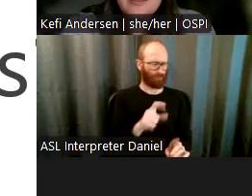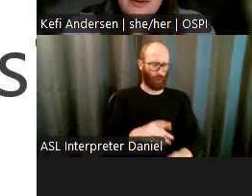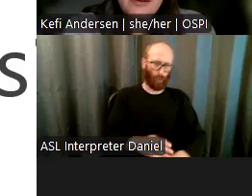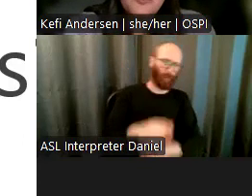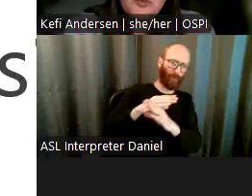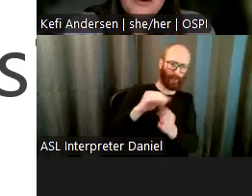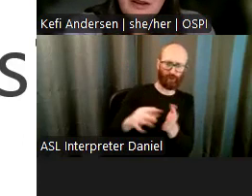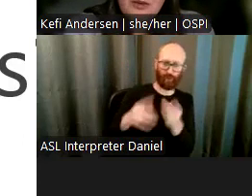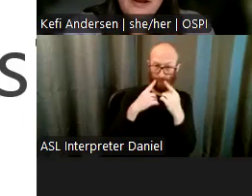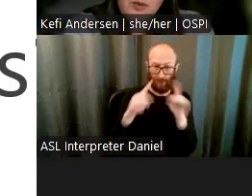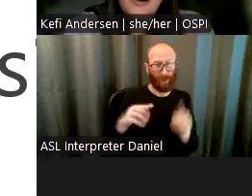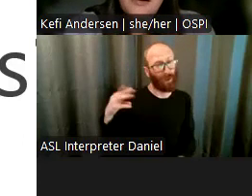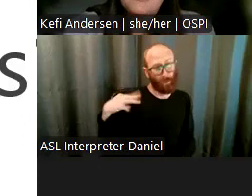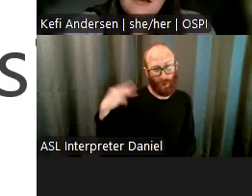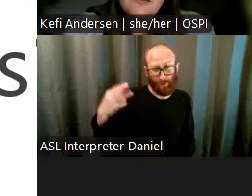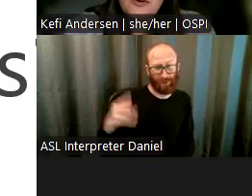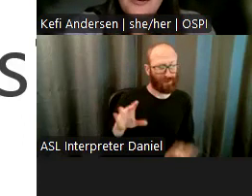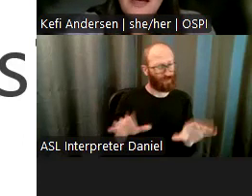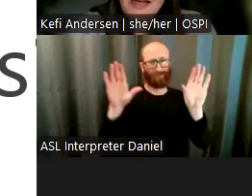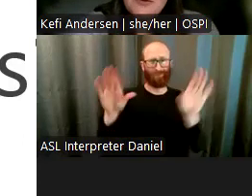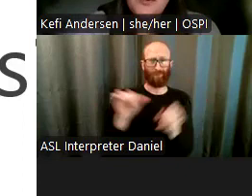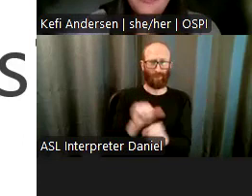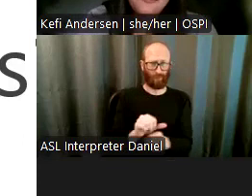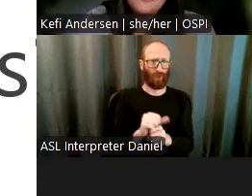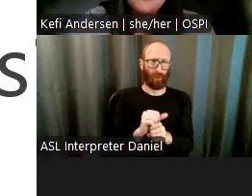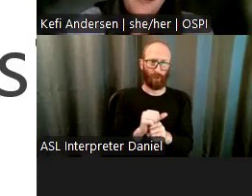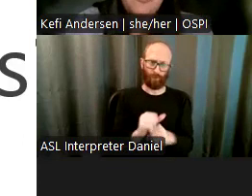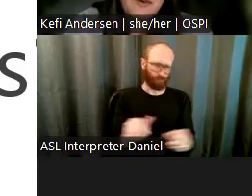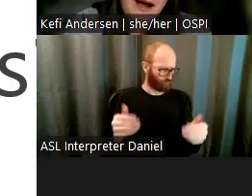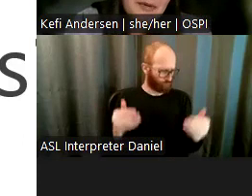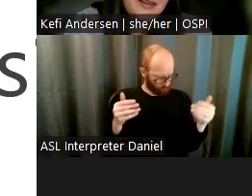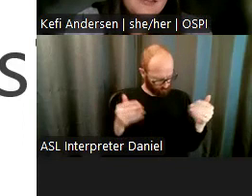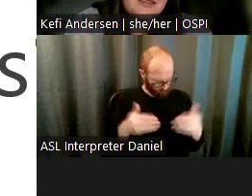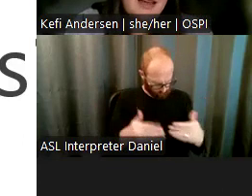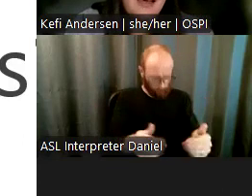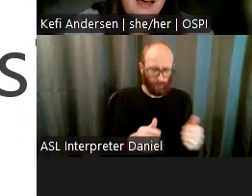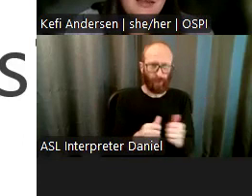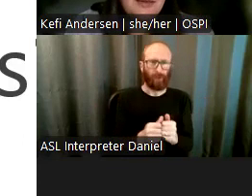is doing some really great work in forging ahead with flexible pathway options that